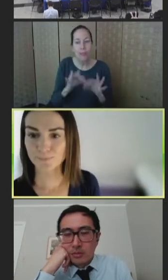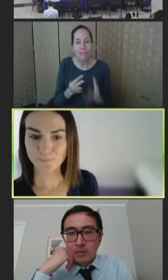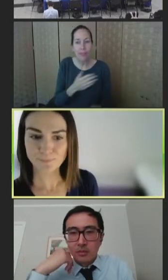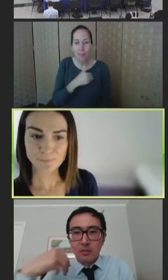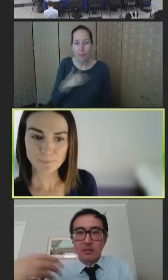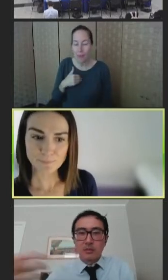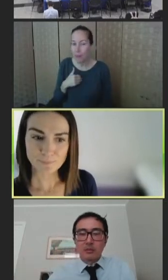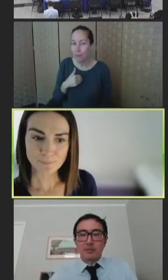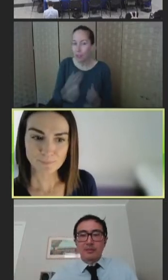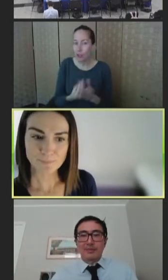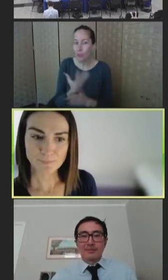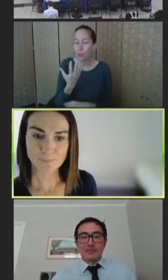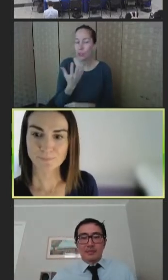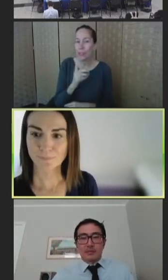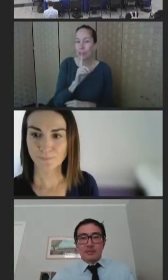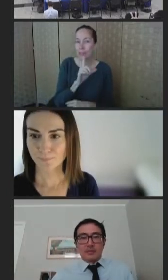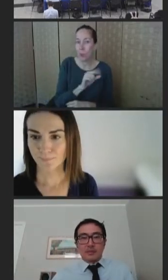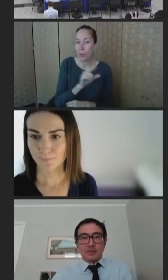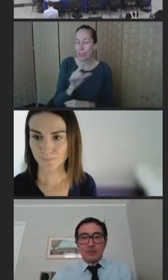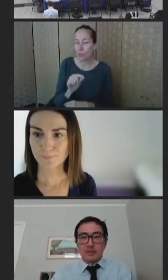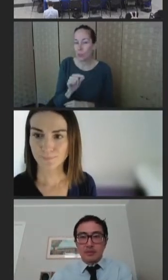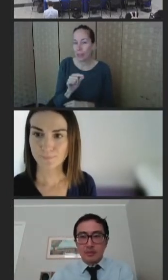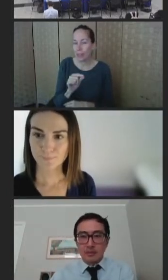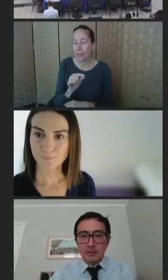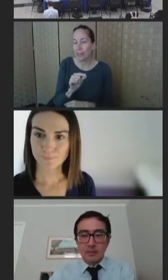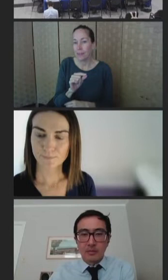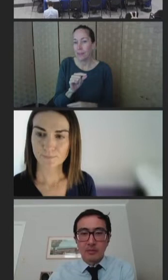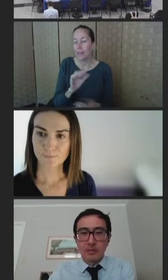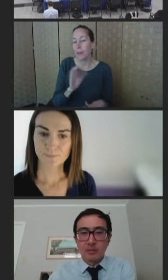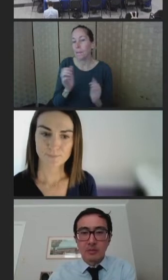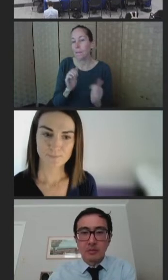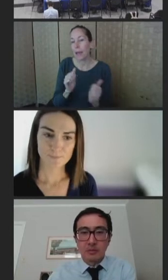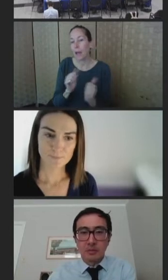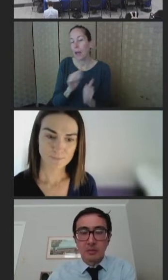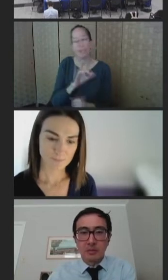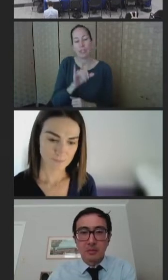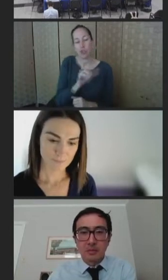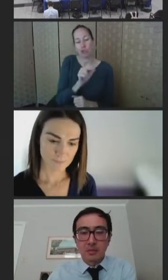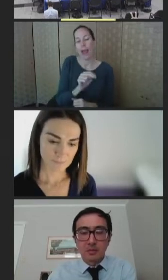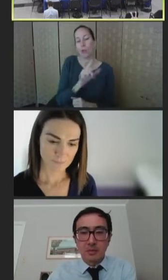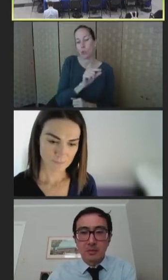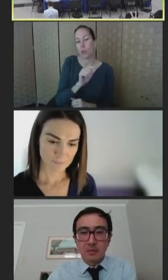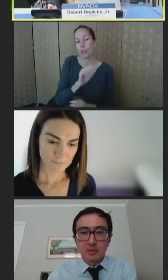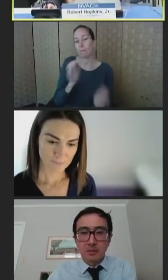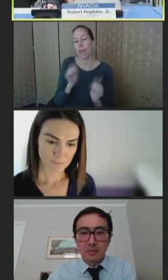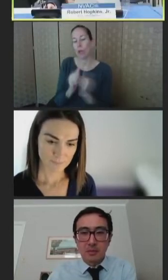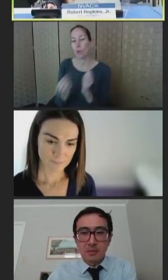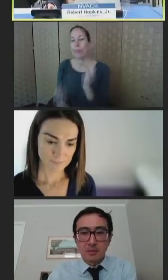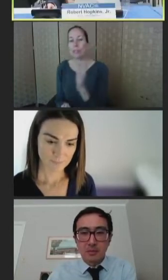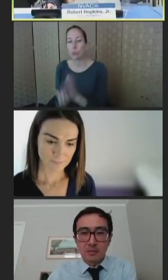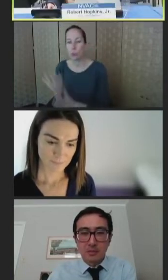John Douglas: Thank you very much. Robert Hopkins: So, question from Jeff Duchin, please.